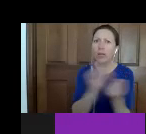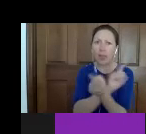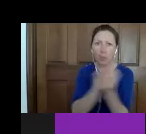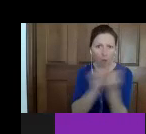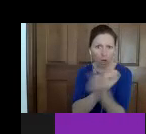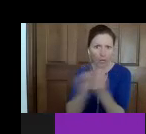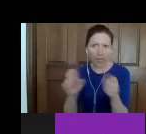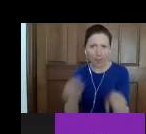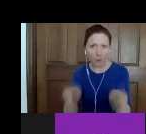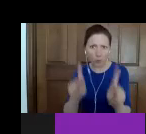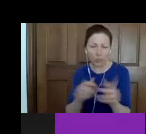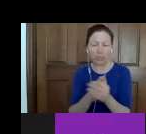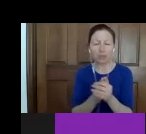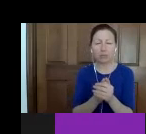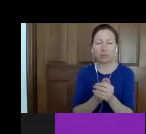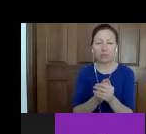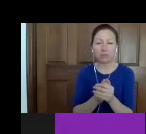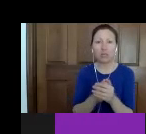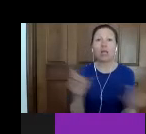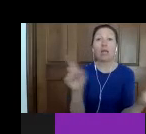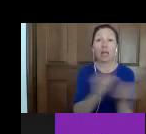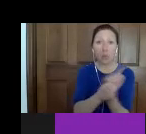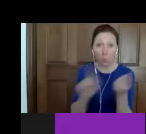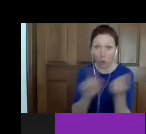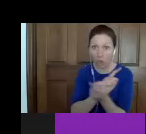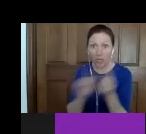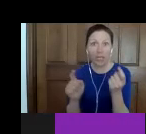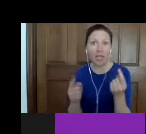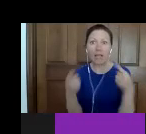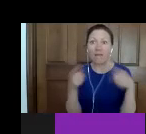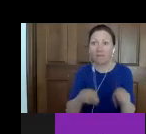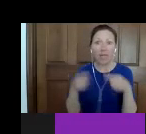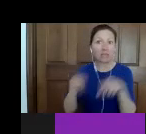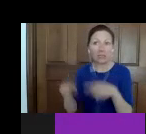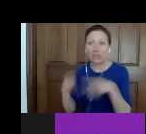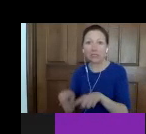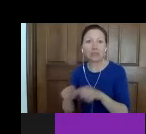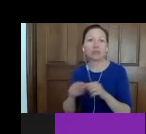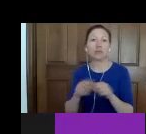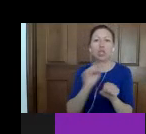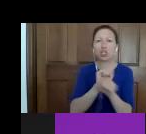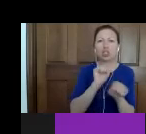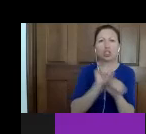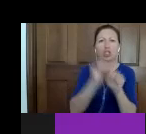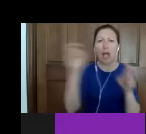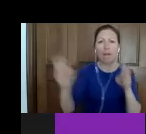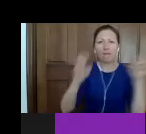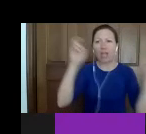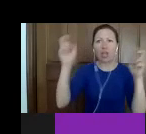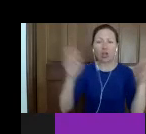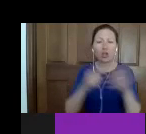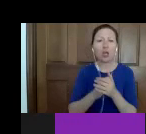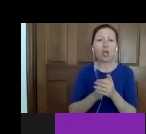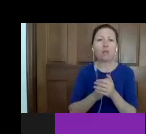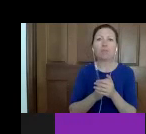Networking events. Job fairs, Toastmasters, those are great ways to make new contacts.